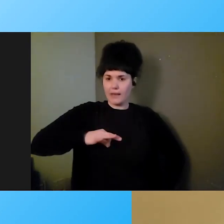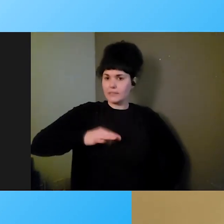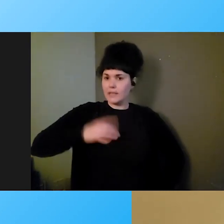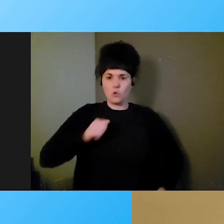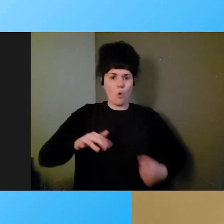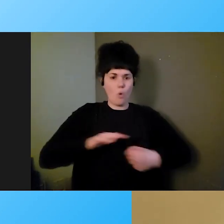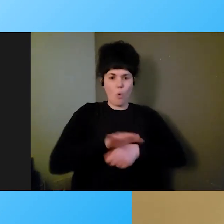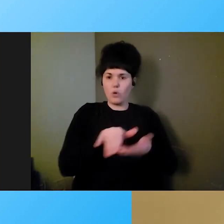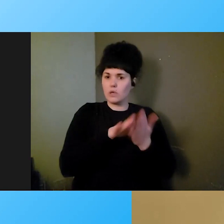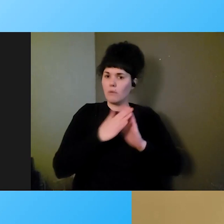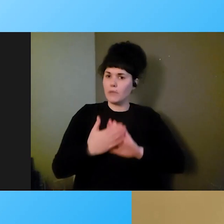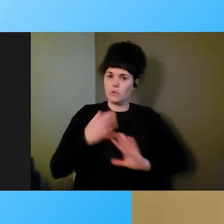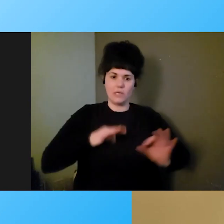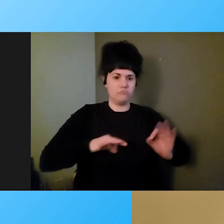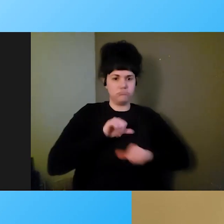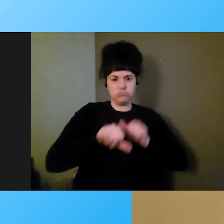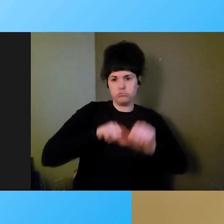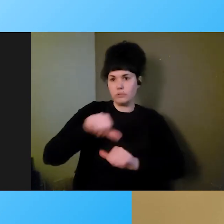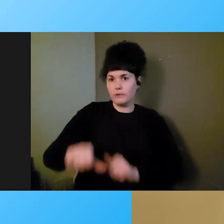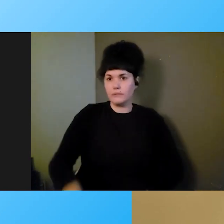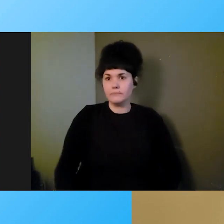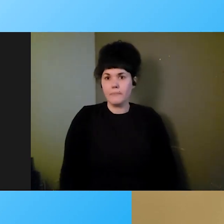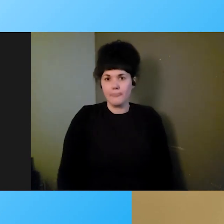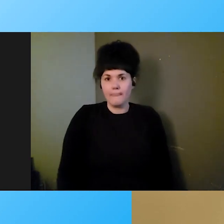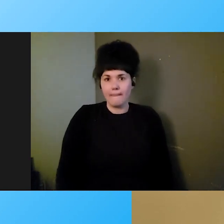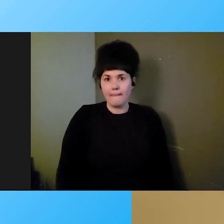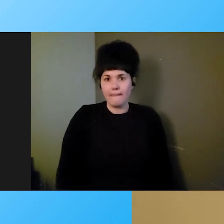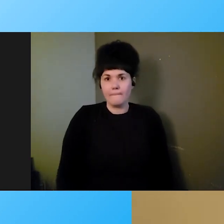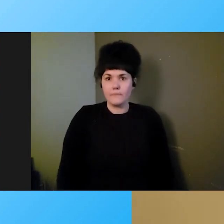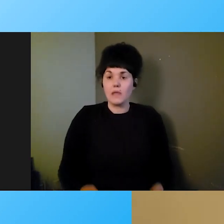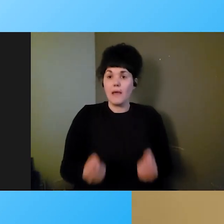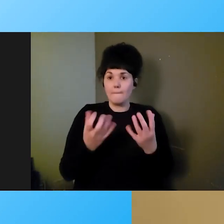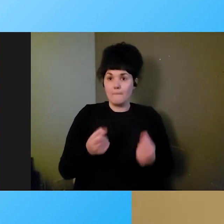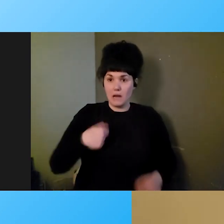community. Many of us have a